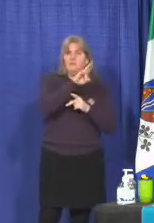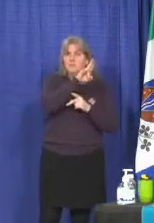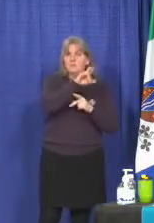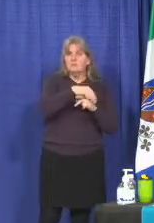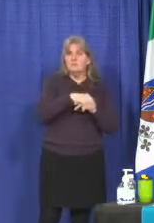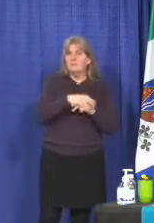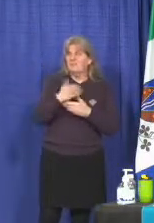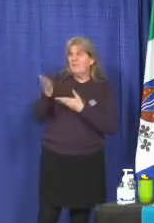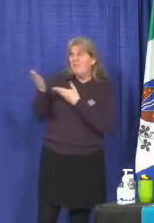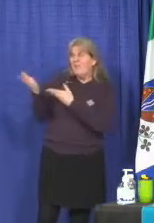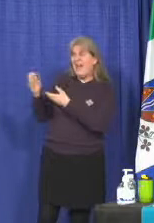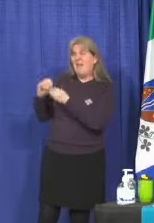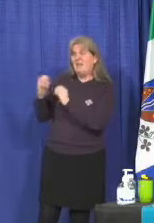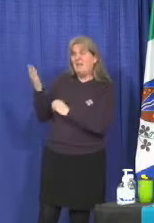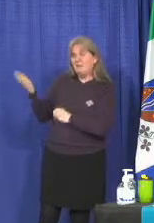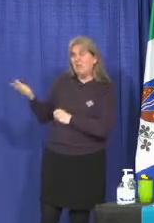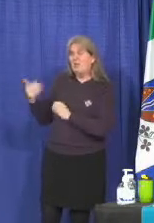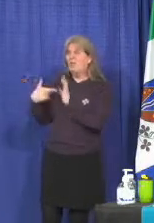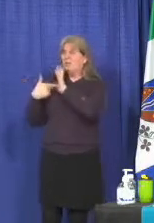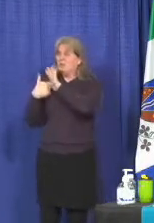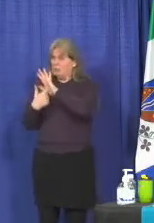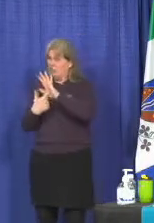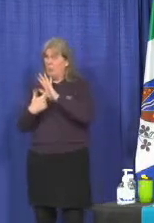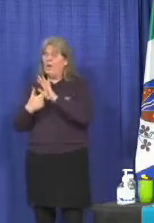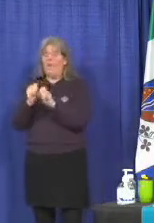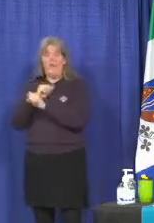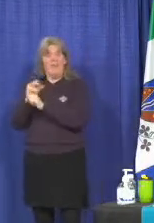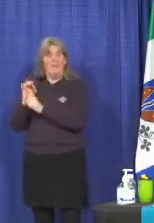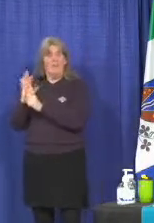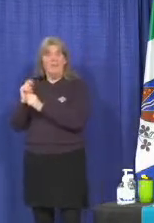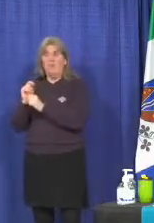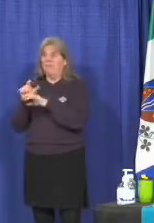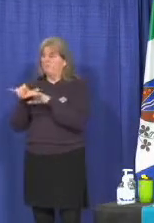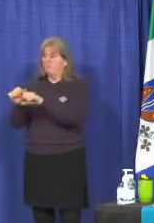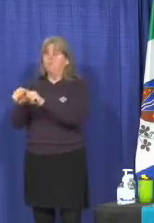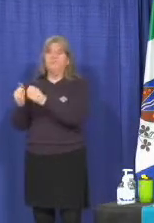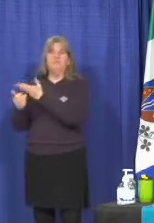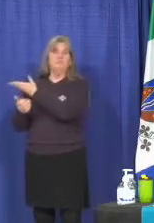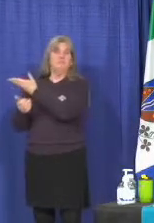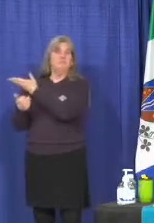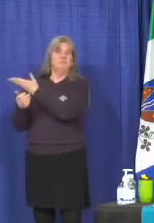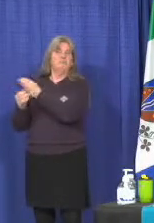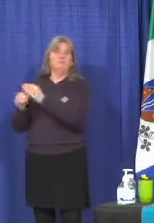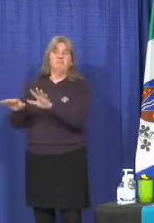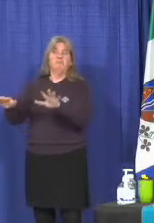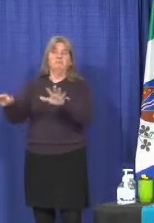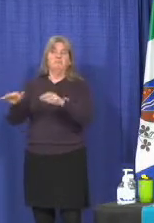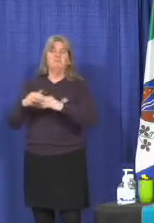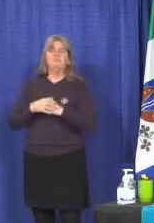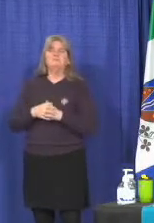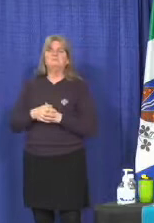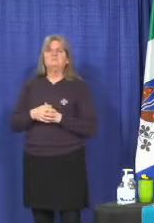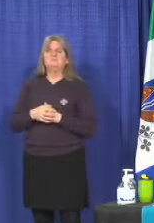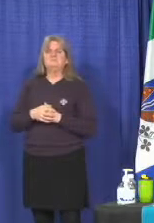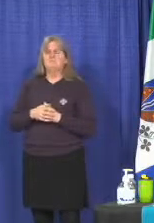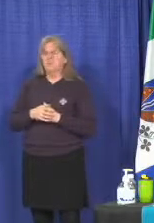These numbers present the reality of how pernicious these variants are its estimated one